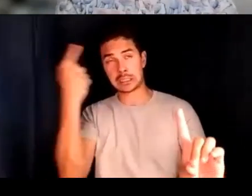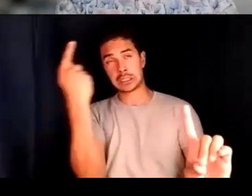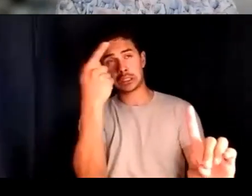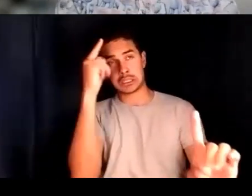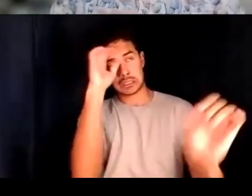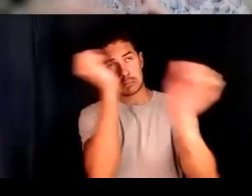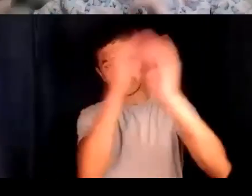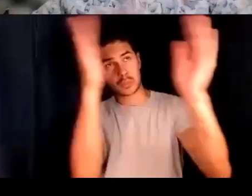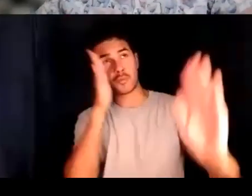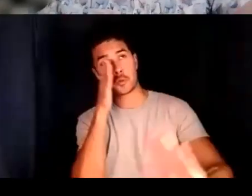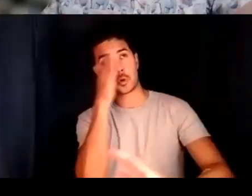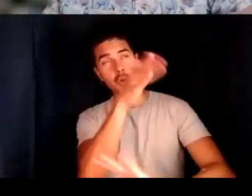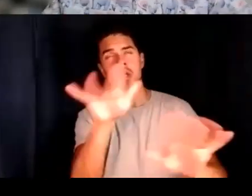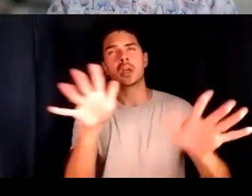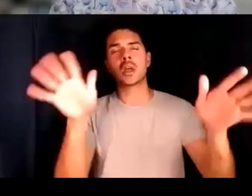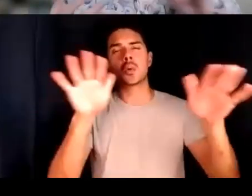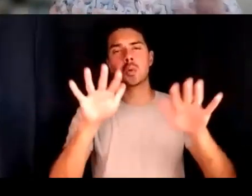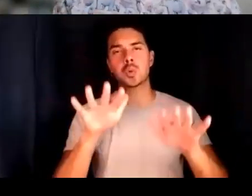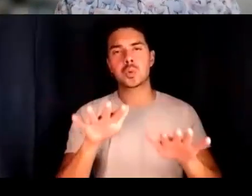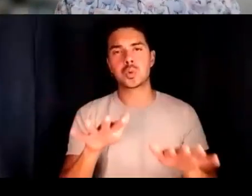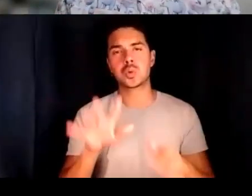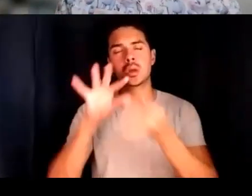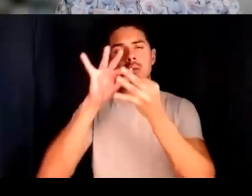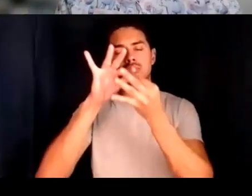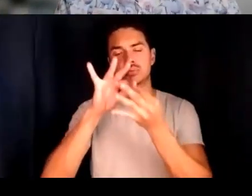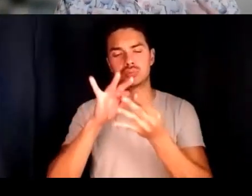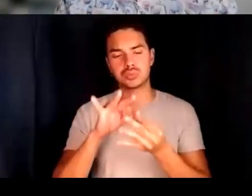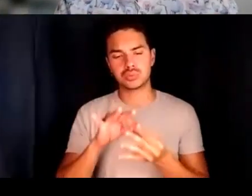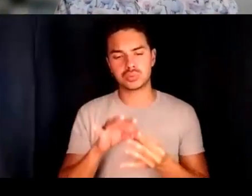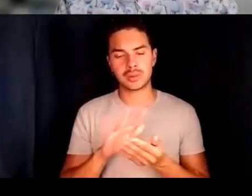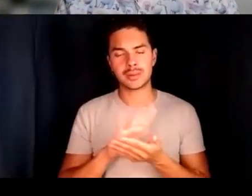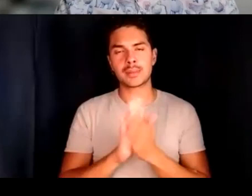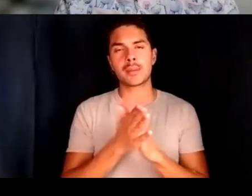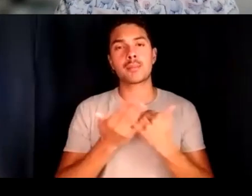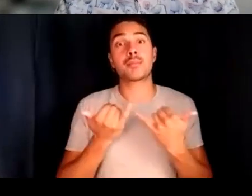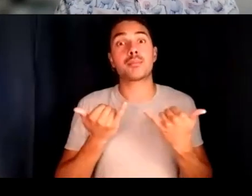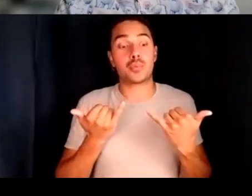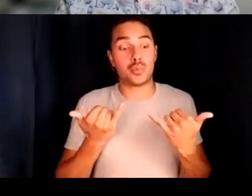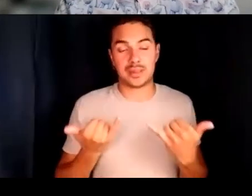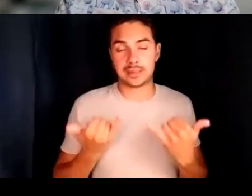for sharing stories for all of that is really critical to providing support.